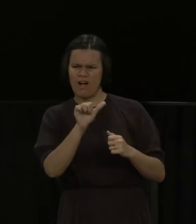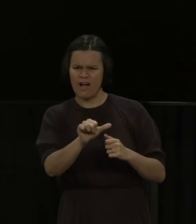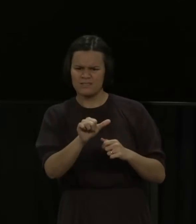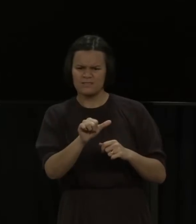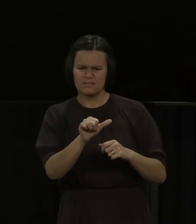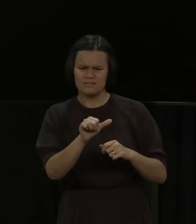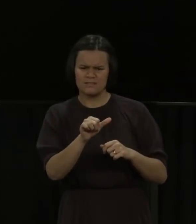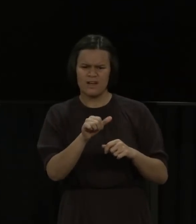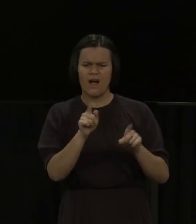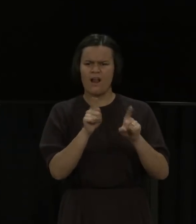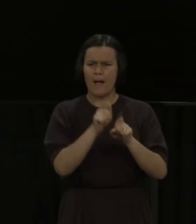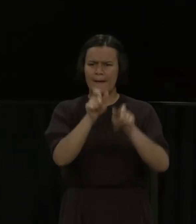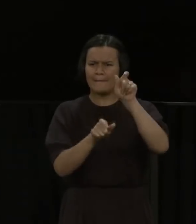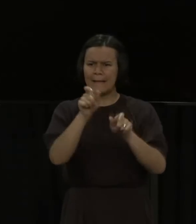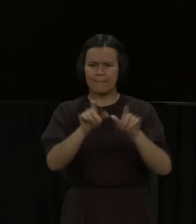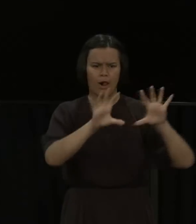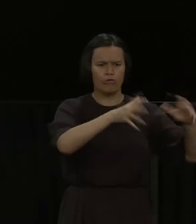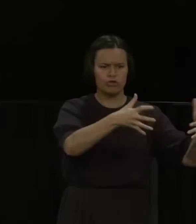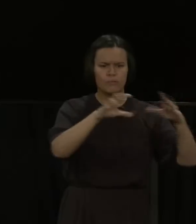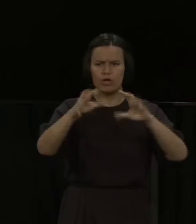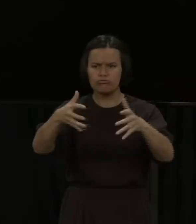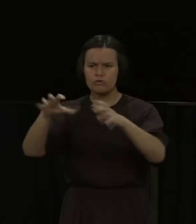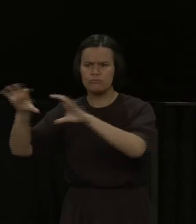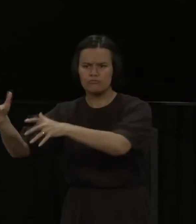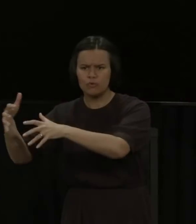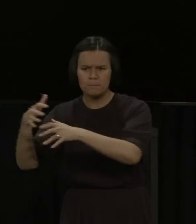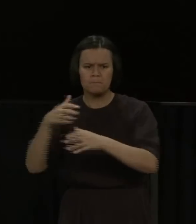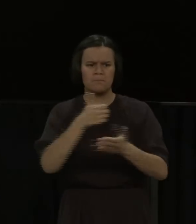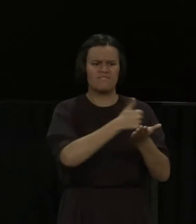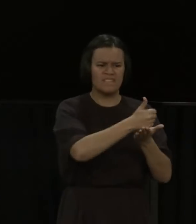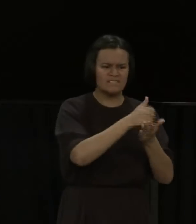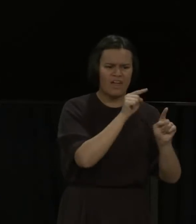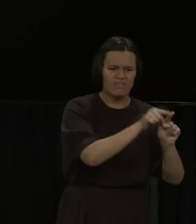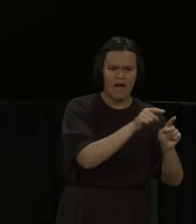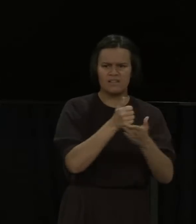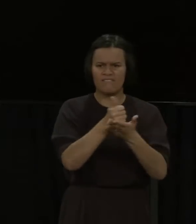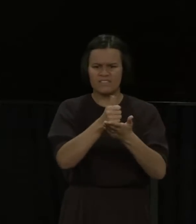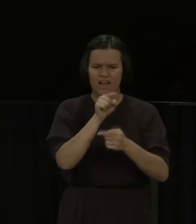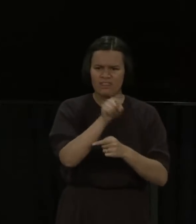phased but we haven't made a decision yet.